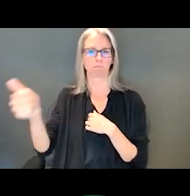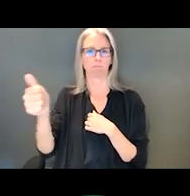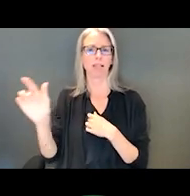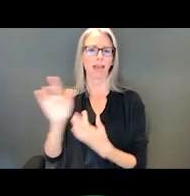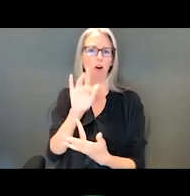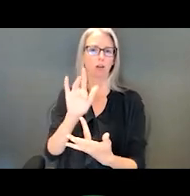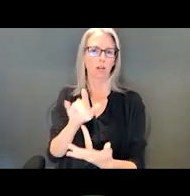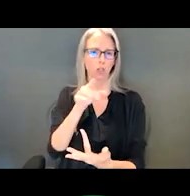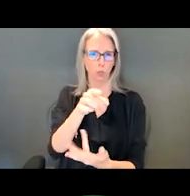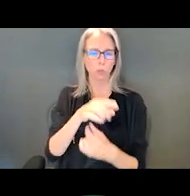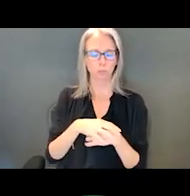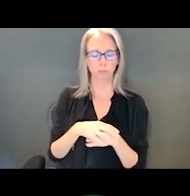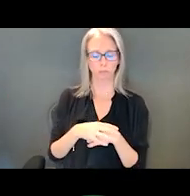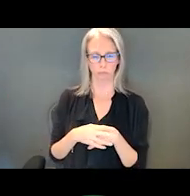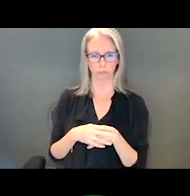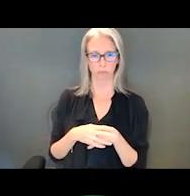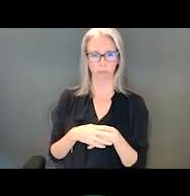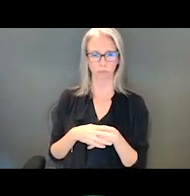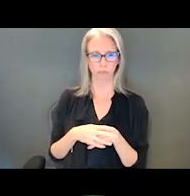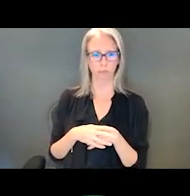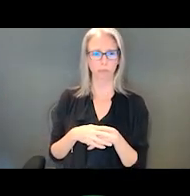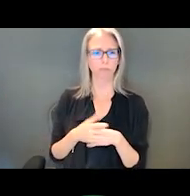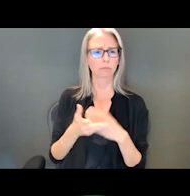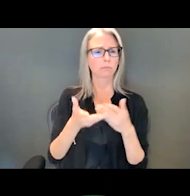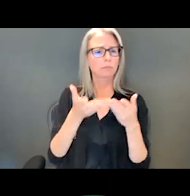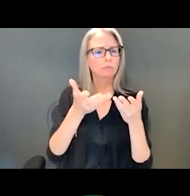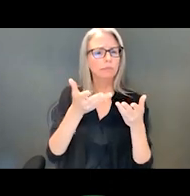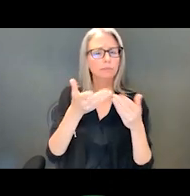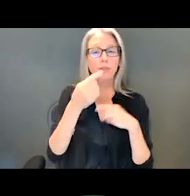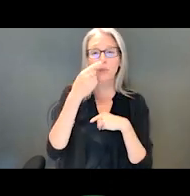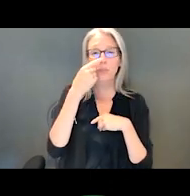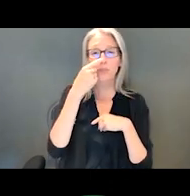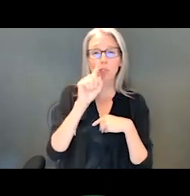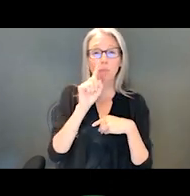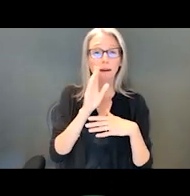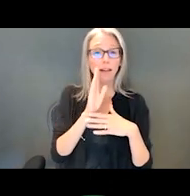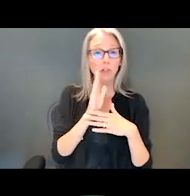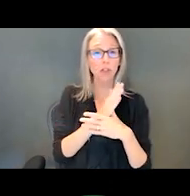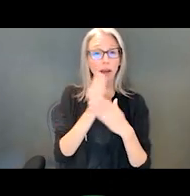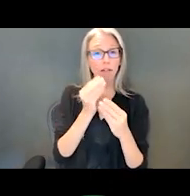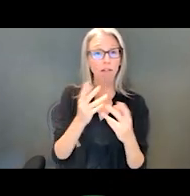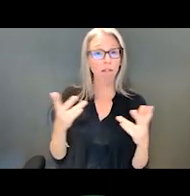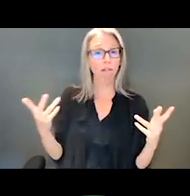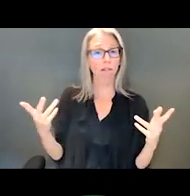I know there's a few out there, but I also know that parks have started to develop tools internally.